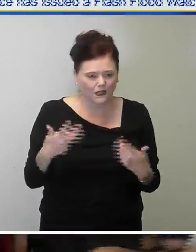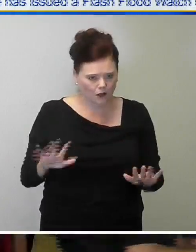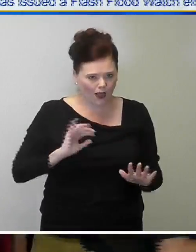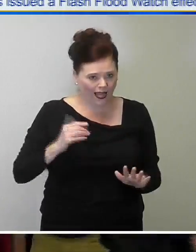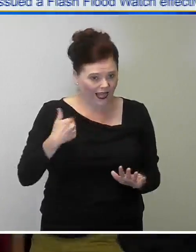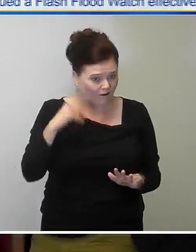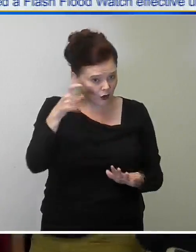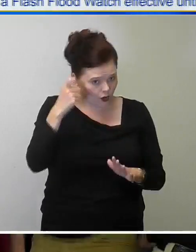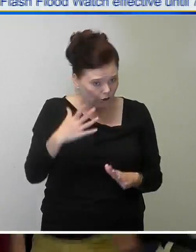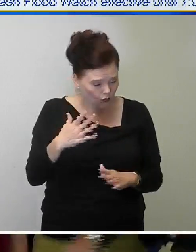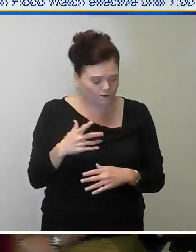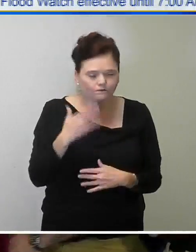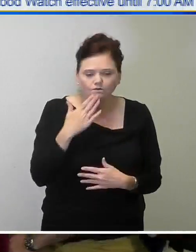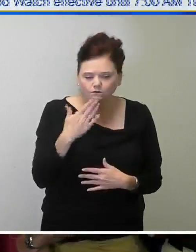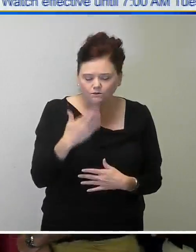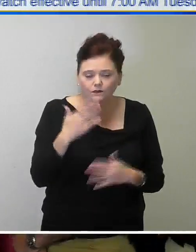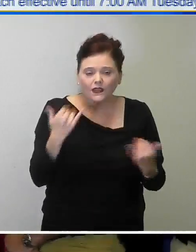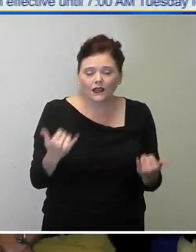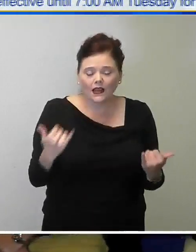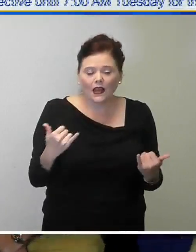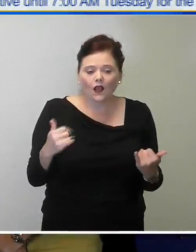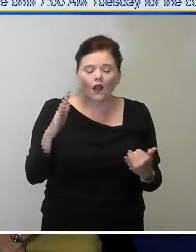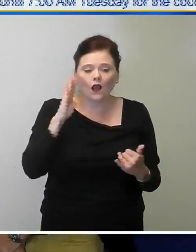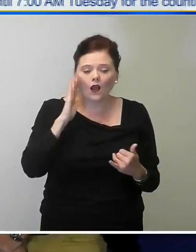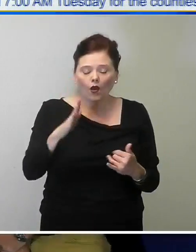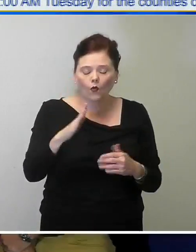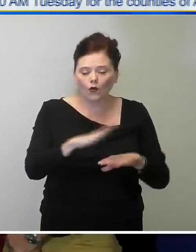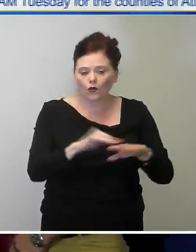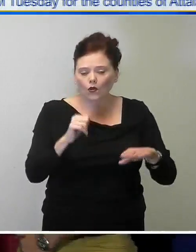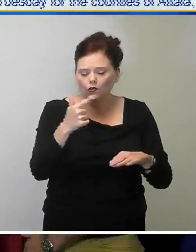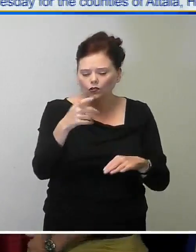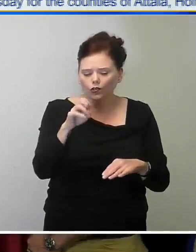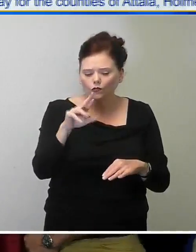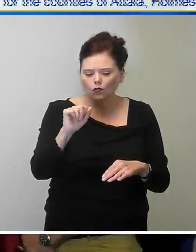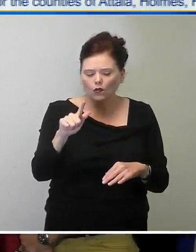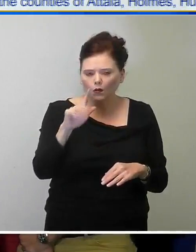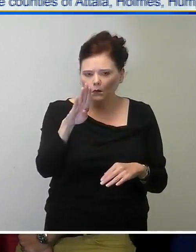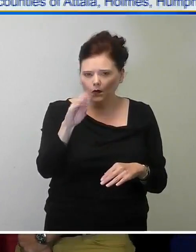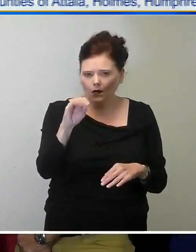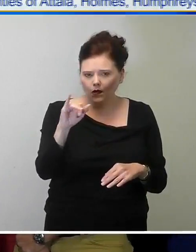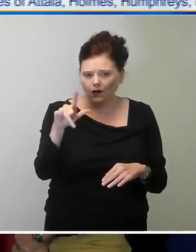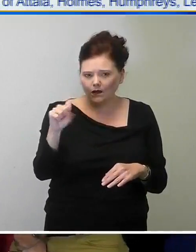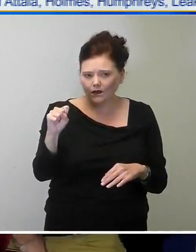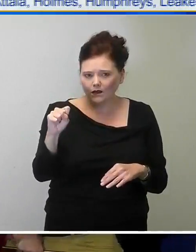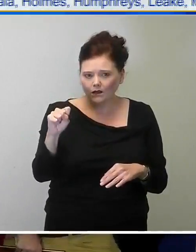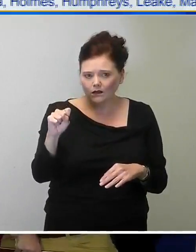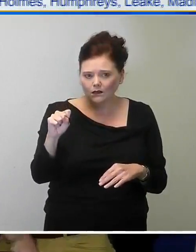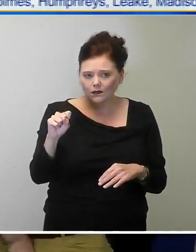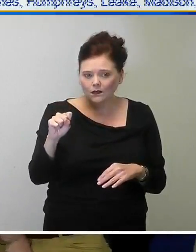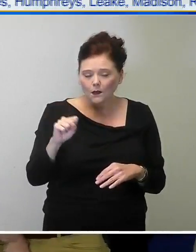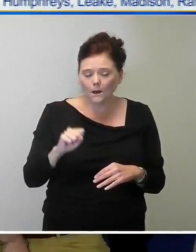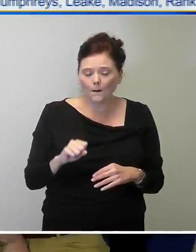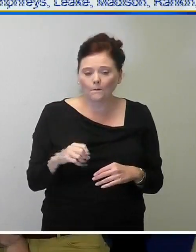TO ASSIST LOCAL AND STATE AGENCIES AS WE CONTINUE TO RECOVER FROM IDA.